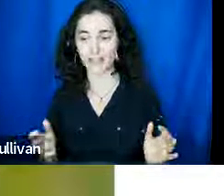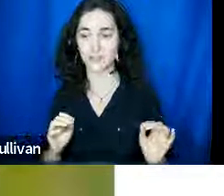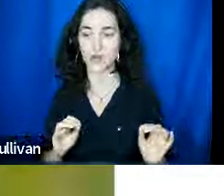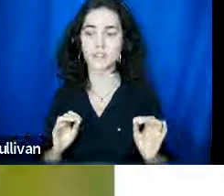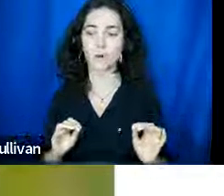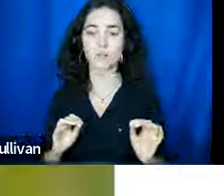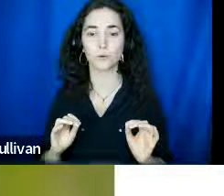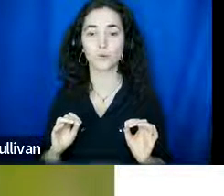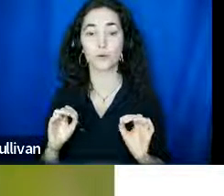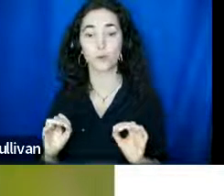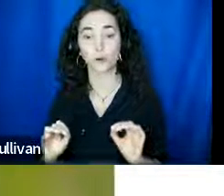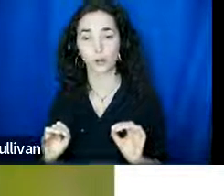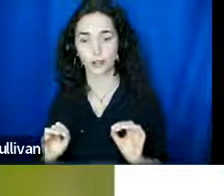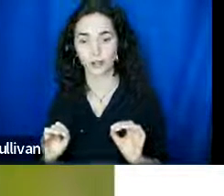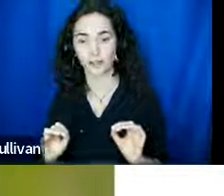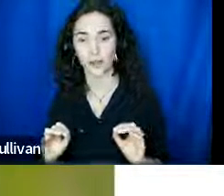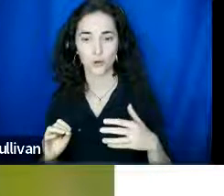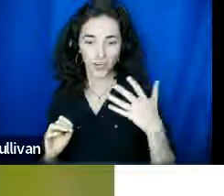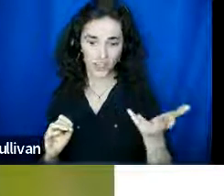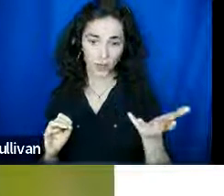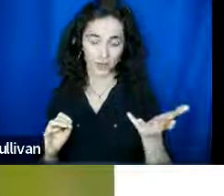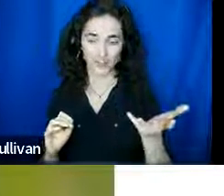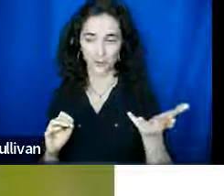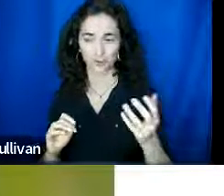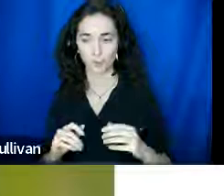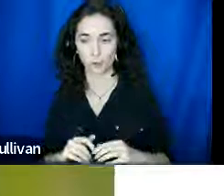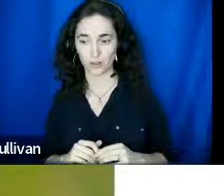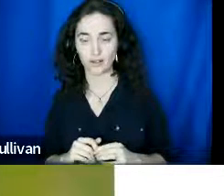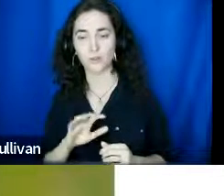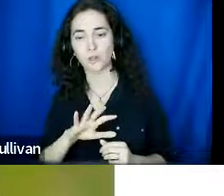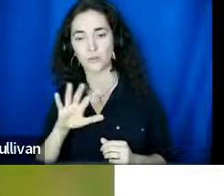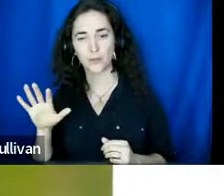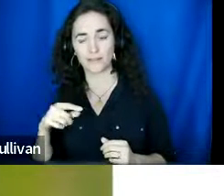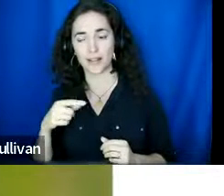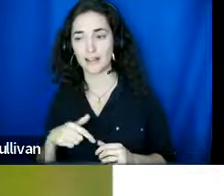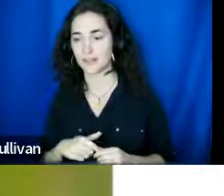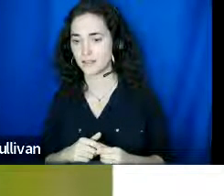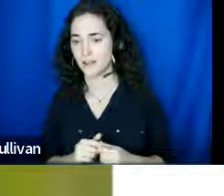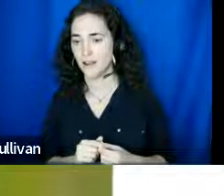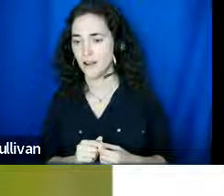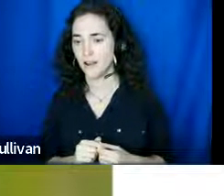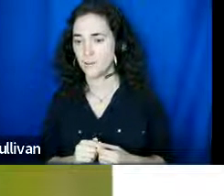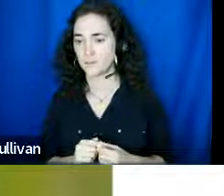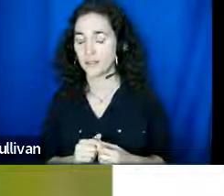They're not responsible for your learning, you're actually going to need to do some work, and we'll learn about that next.